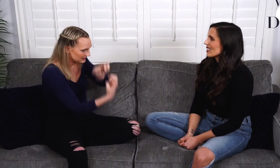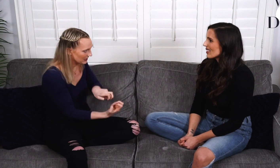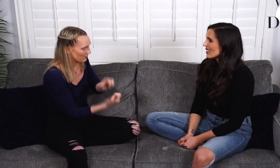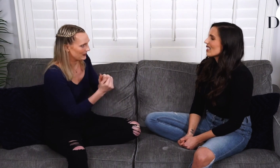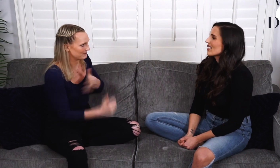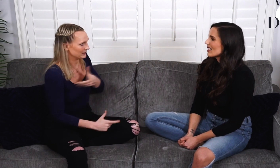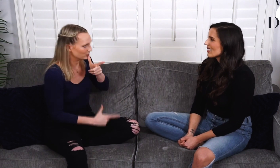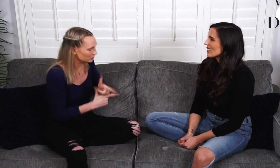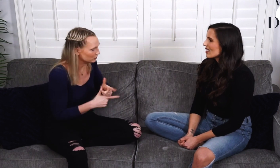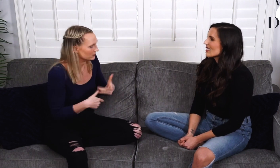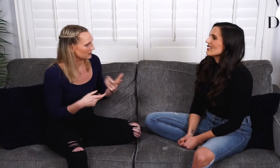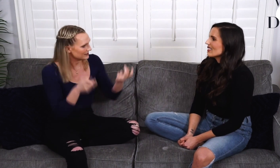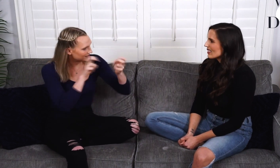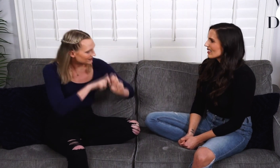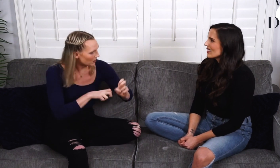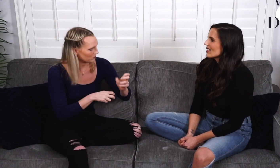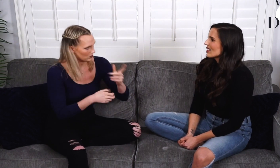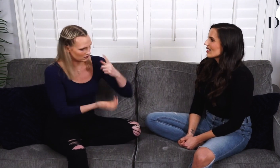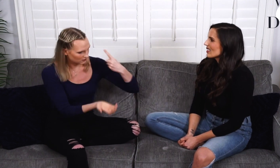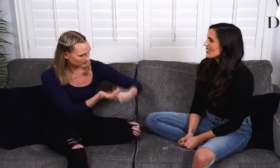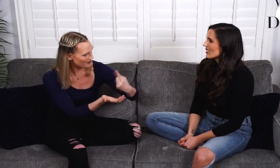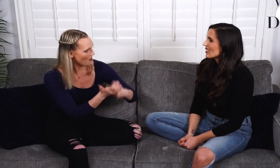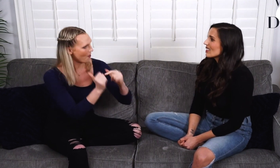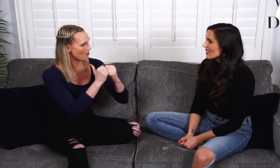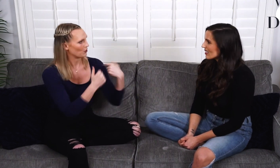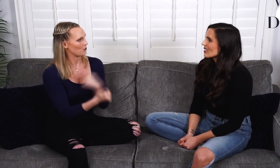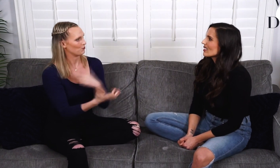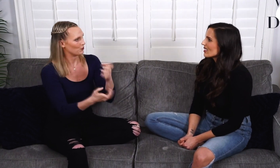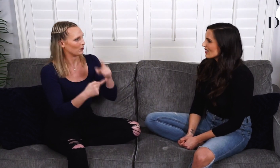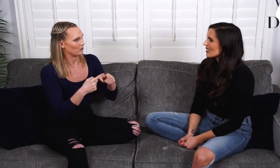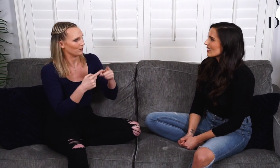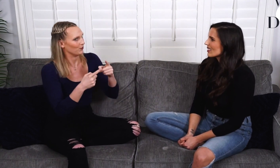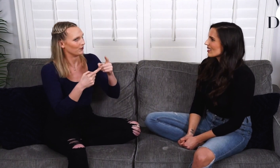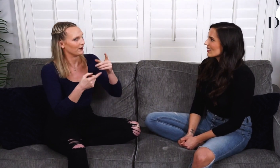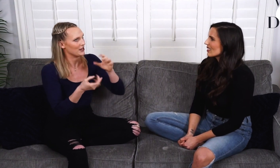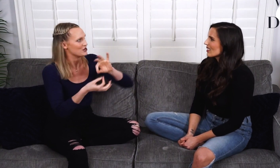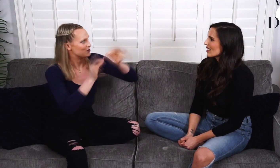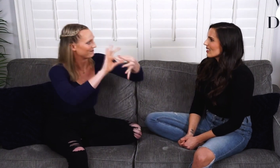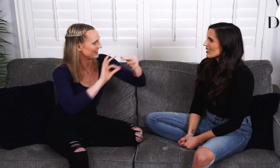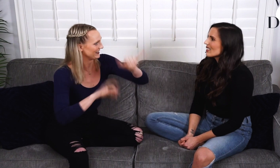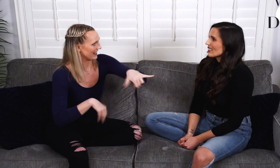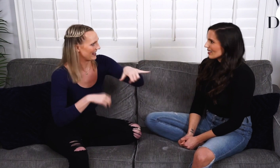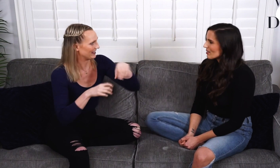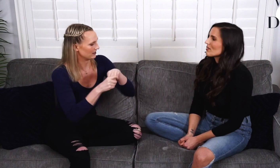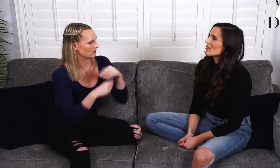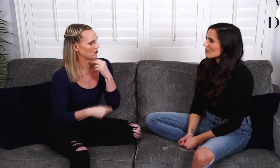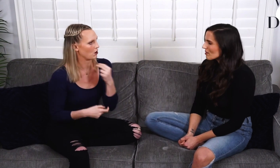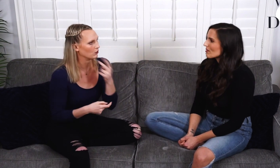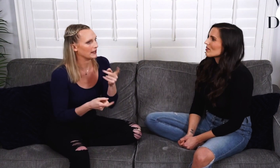Listen, we had to really sit down with my sister and have that discussion on how we want to interpret